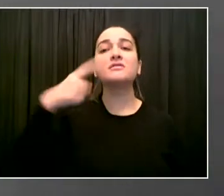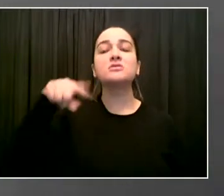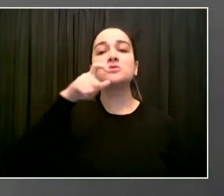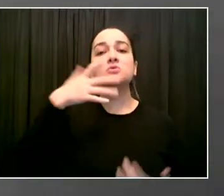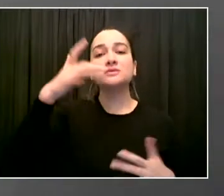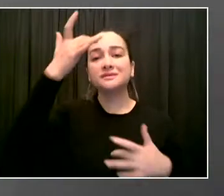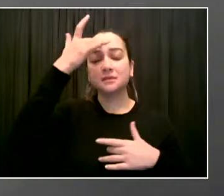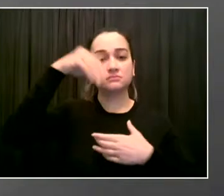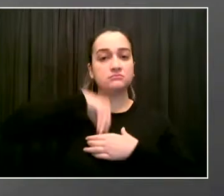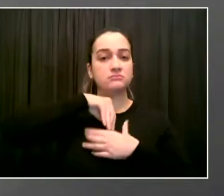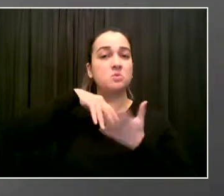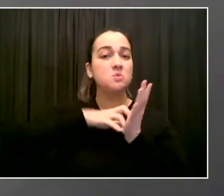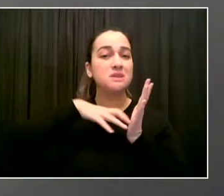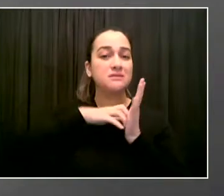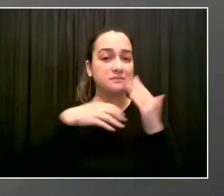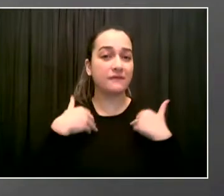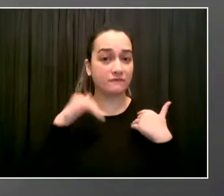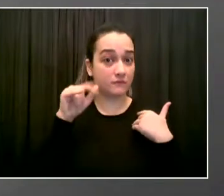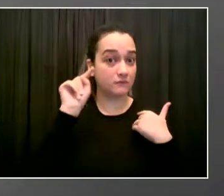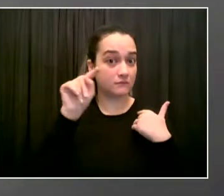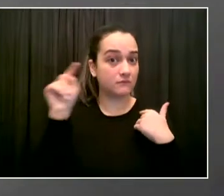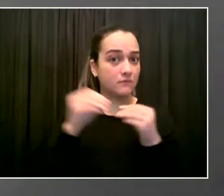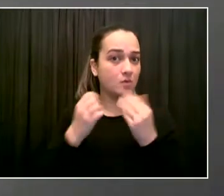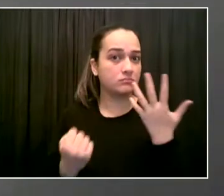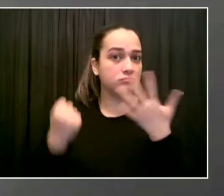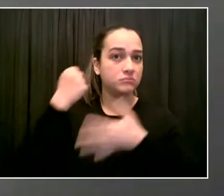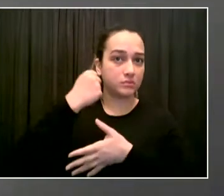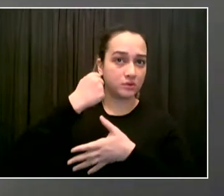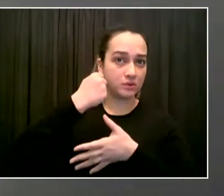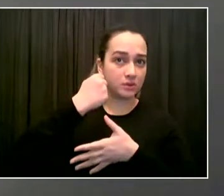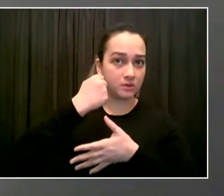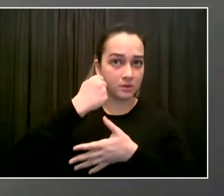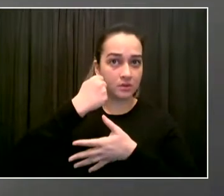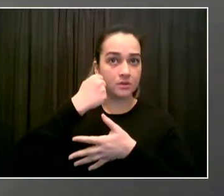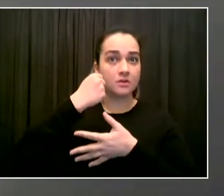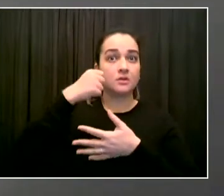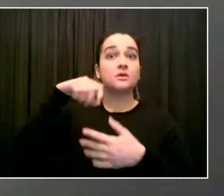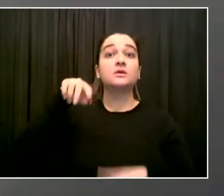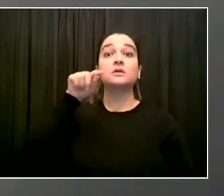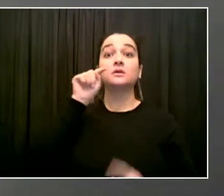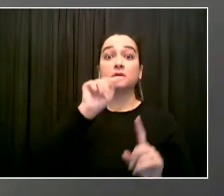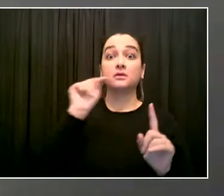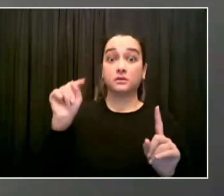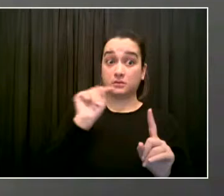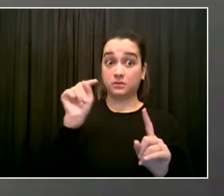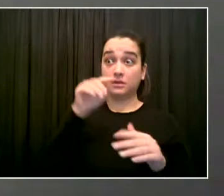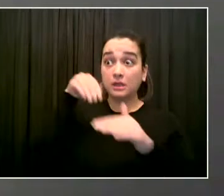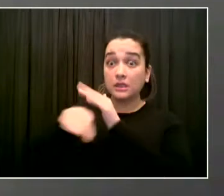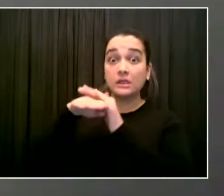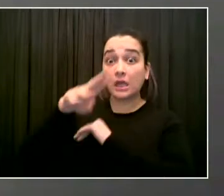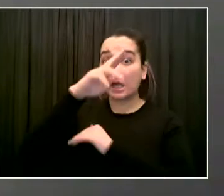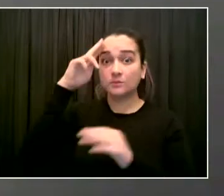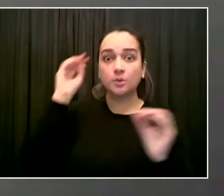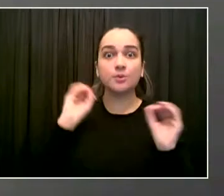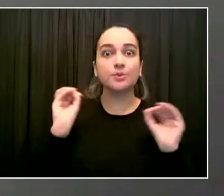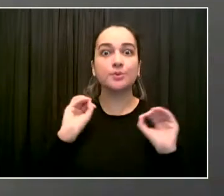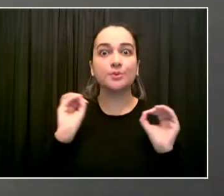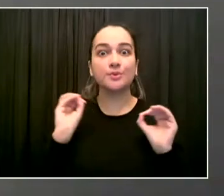UNDERLYING ILLNESSES. THAAS T'WHY YOU